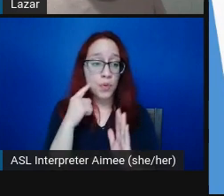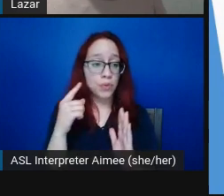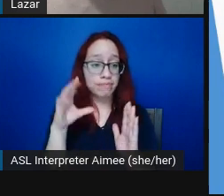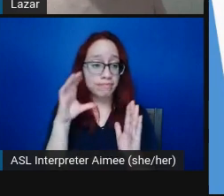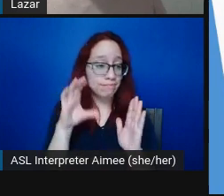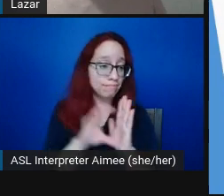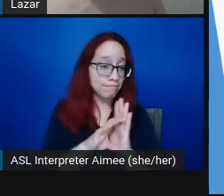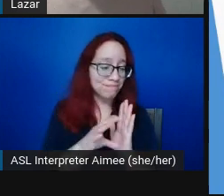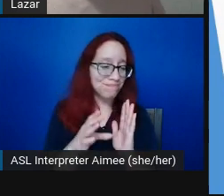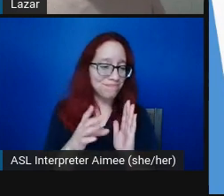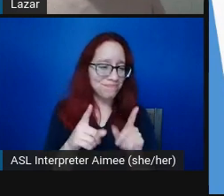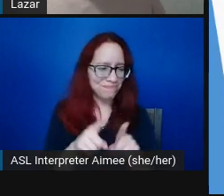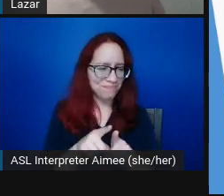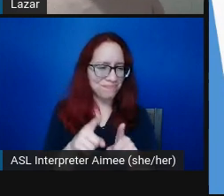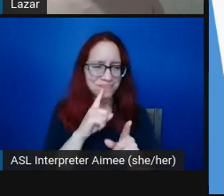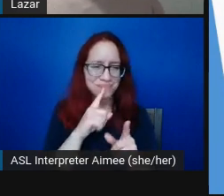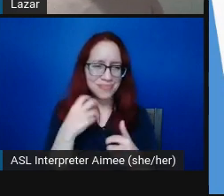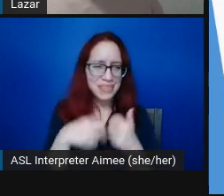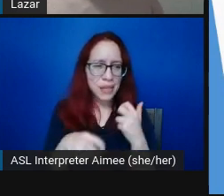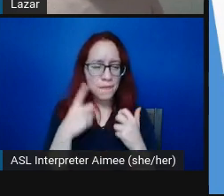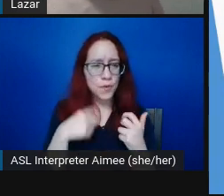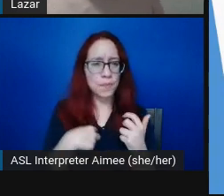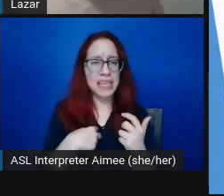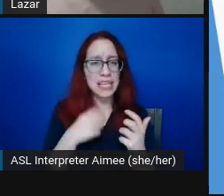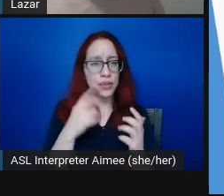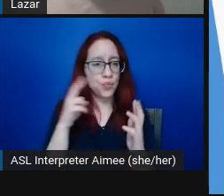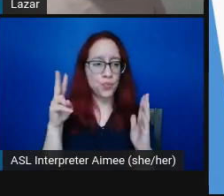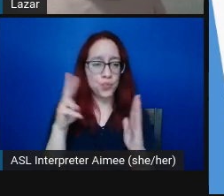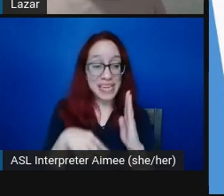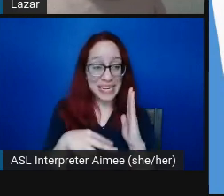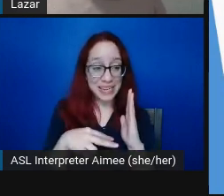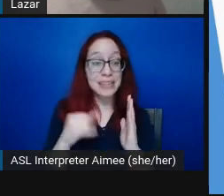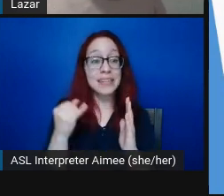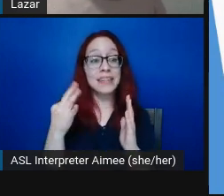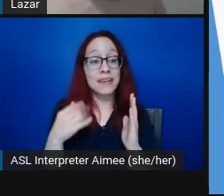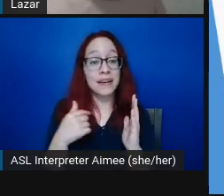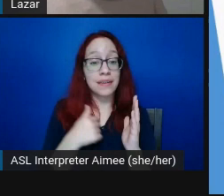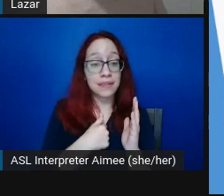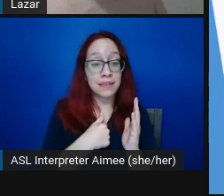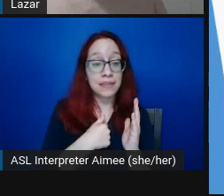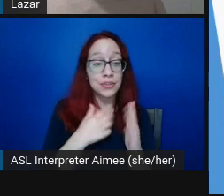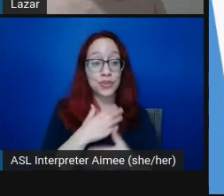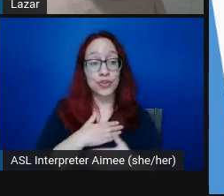This is also very difficult for me to read, especially if I enjoy the content.